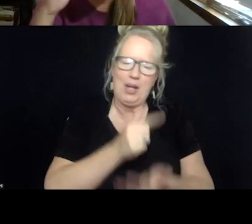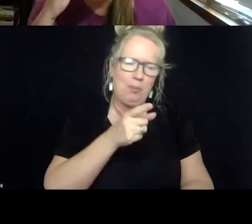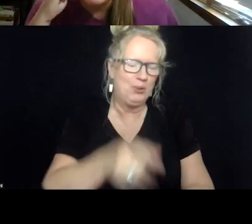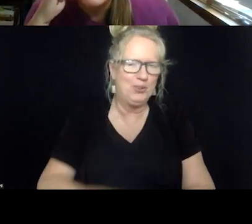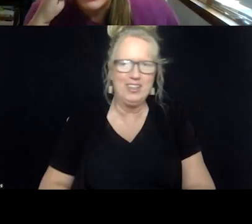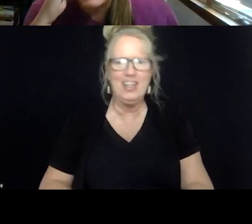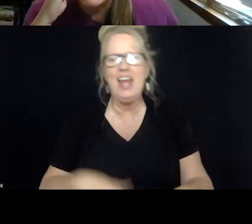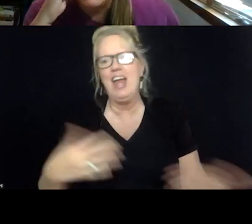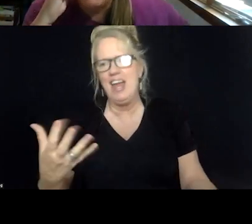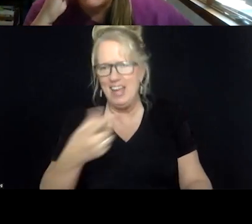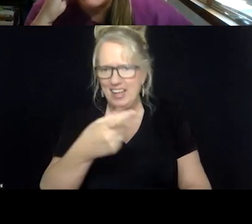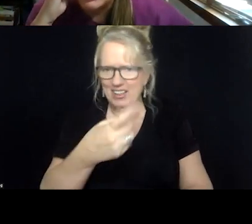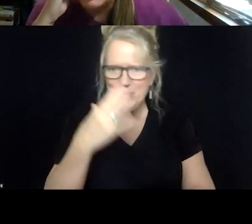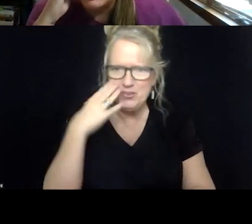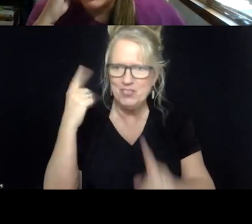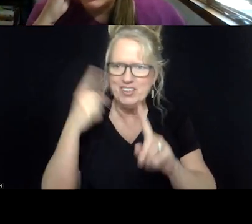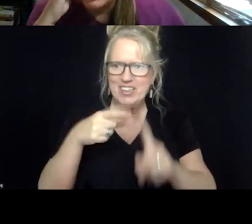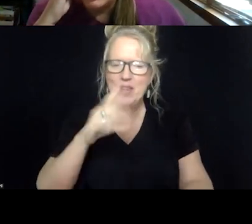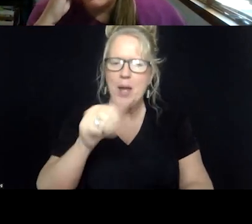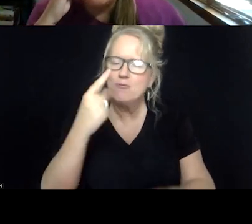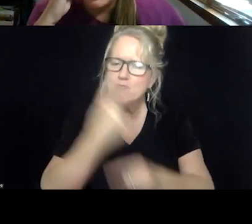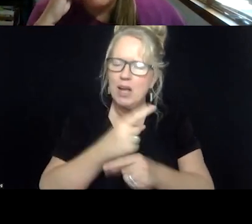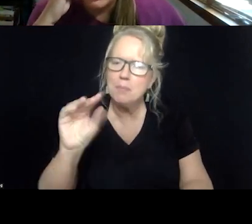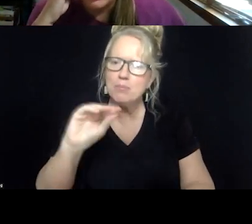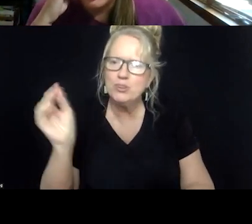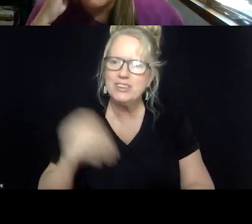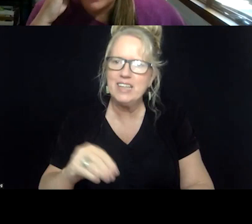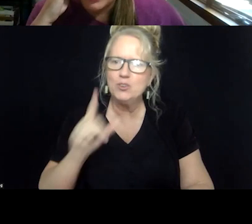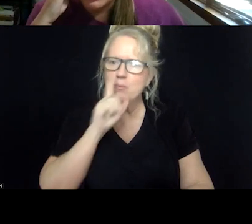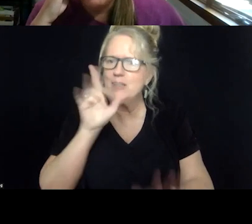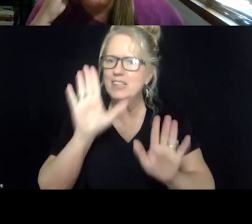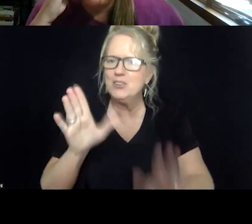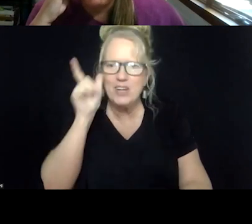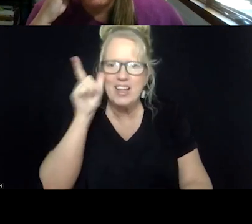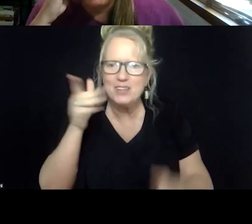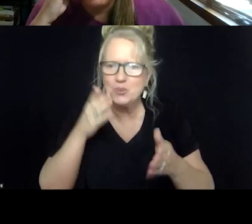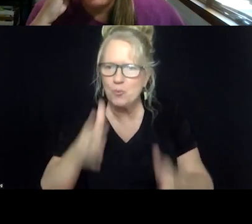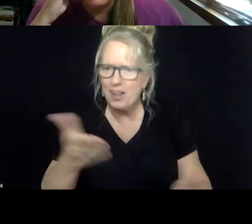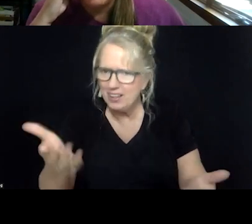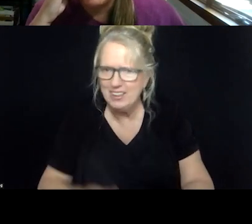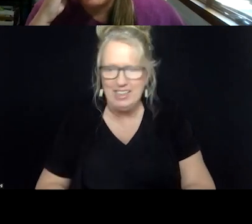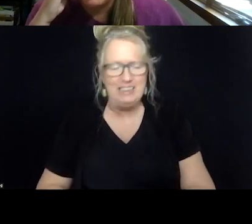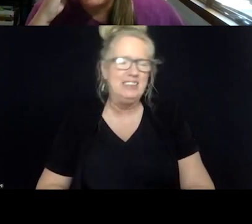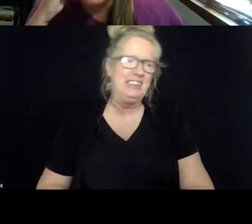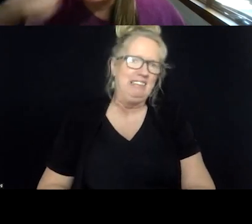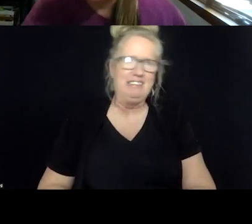YOU GOT RIGHT TO THAT PERCENT IN A REALLY GREAT LOGICAL WAY. I WAS STILL WRONG THOUGH.